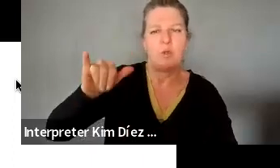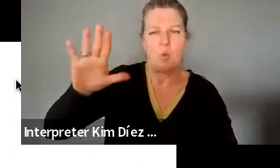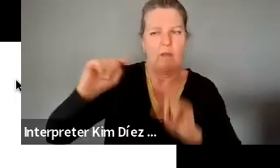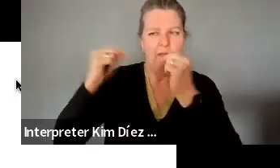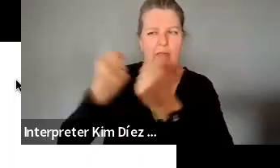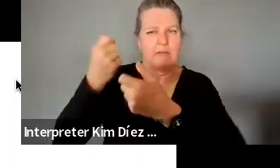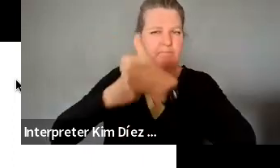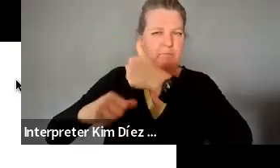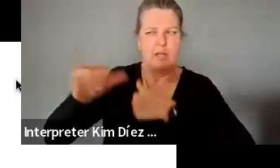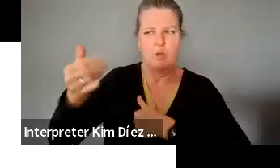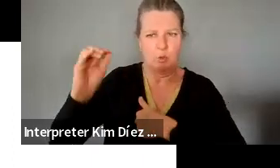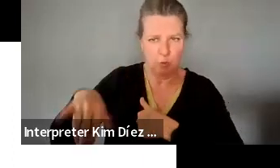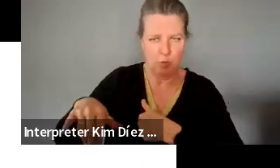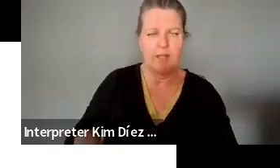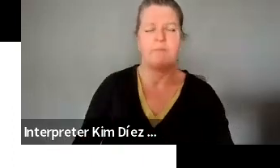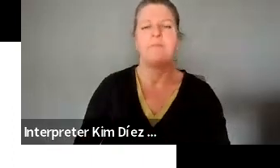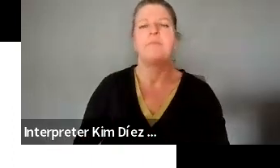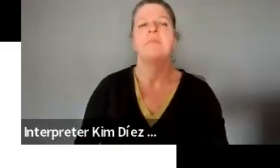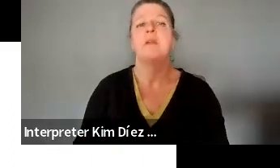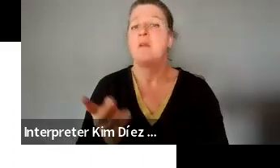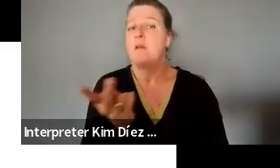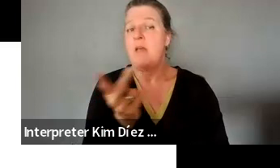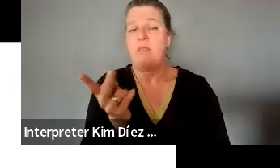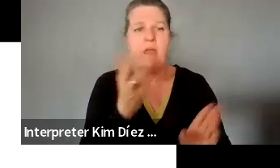And they have prepared some wonderful resources for you